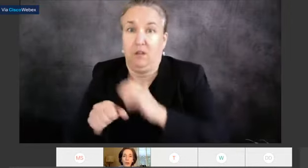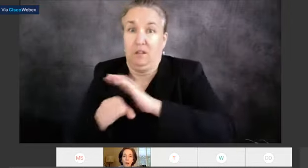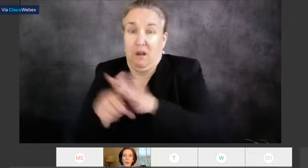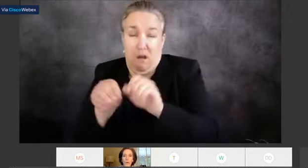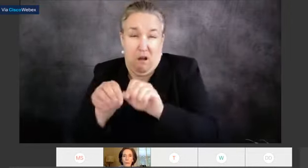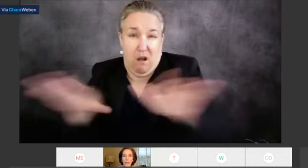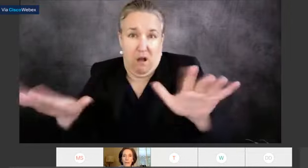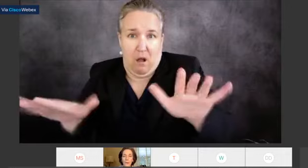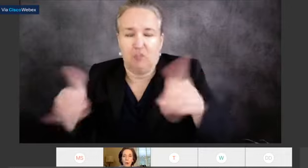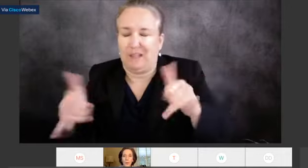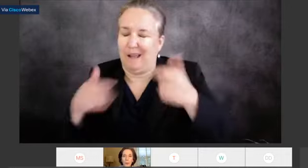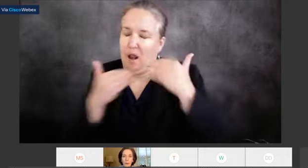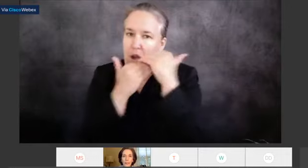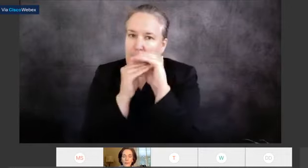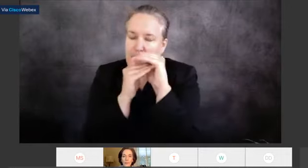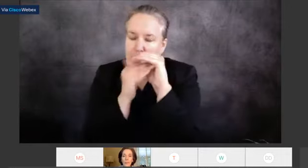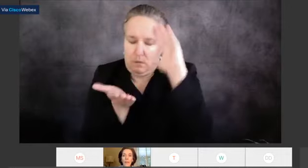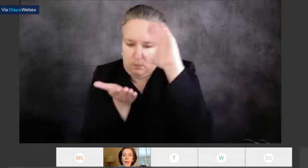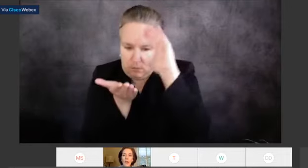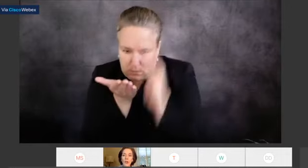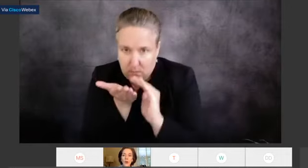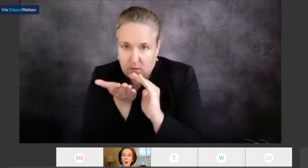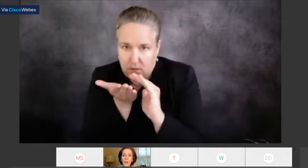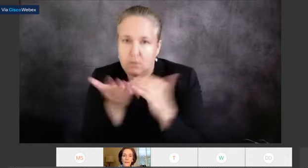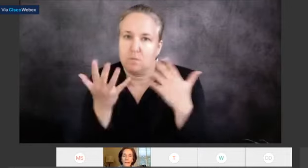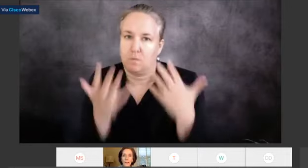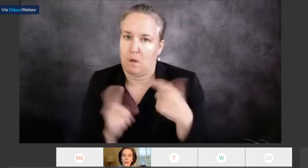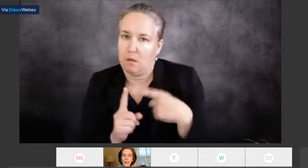low as possible in our community so let's take a look